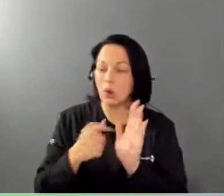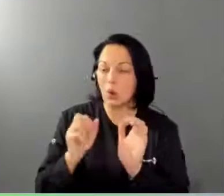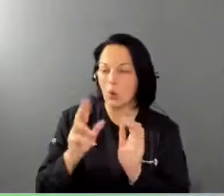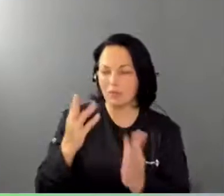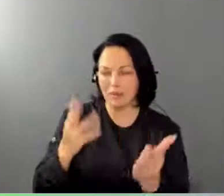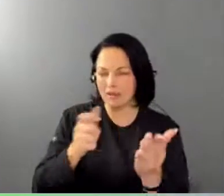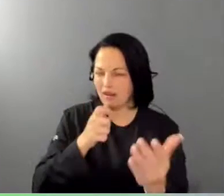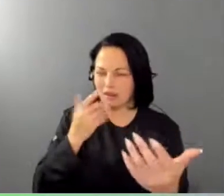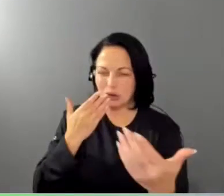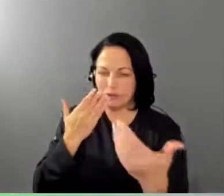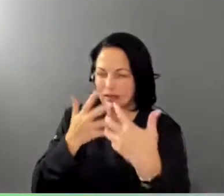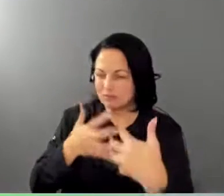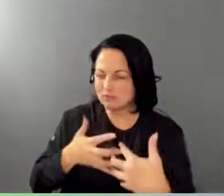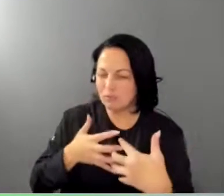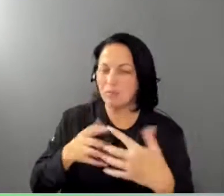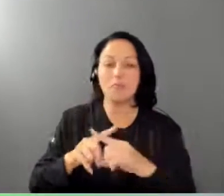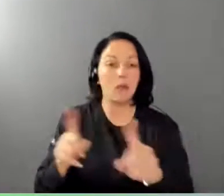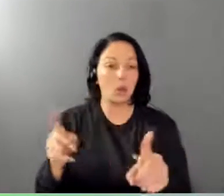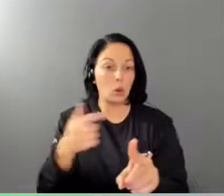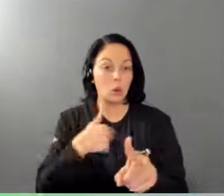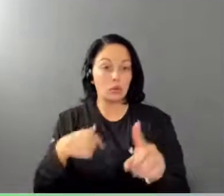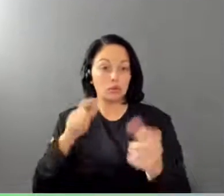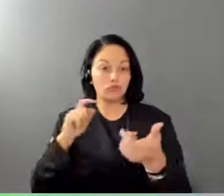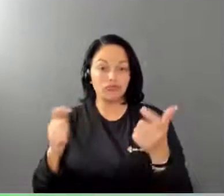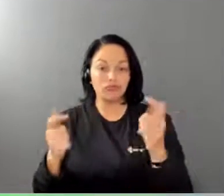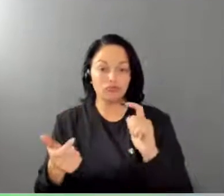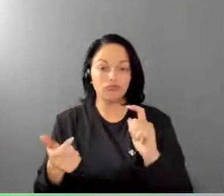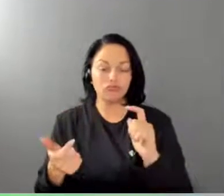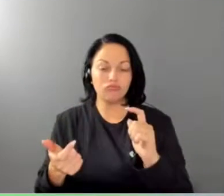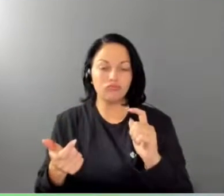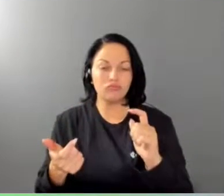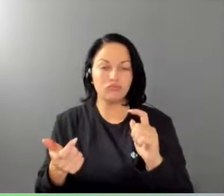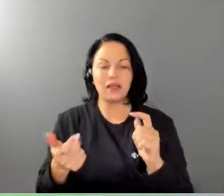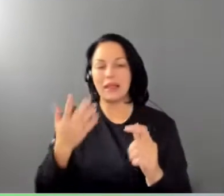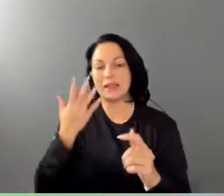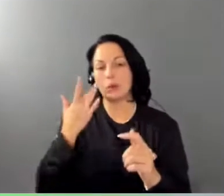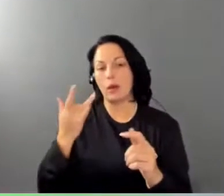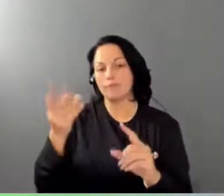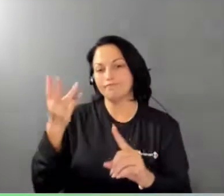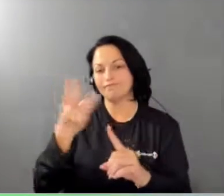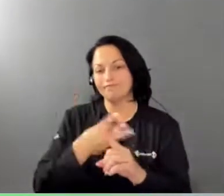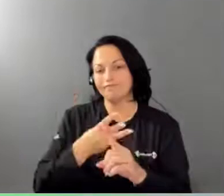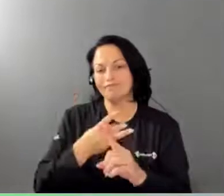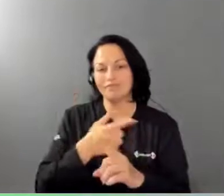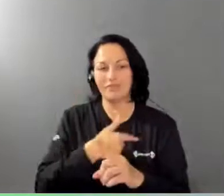fundamentals who run and the people that program to see if we can adjust the requirements or if it wasn't